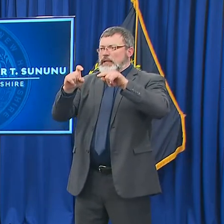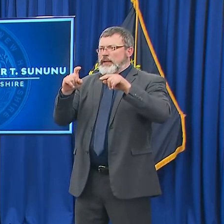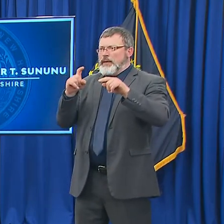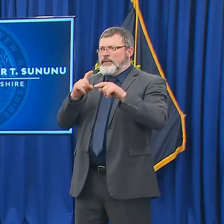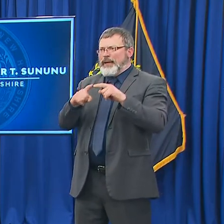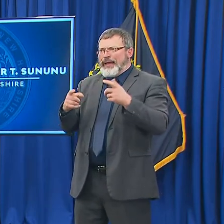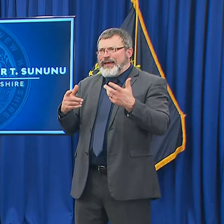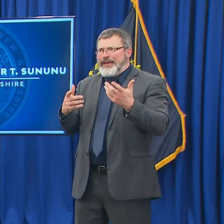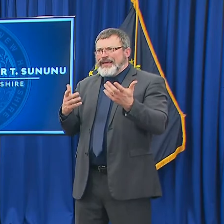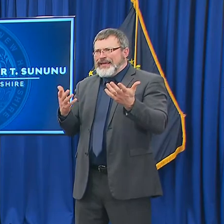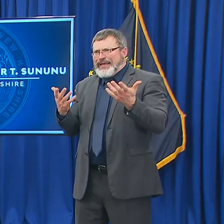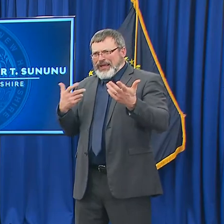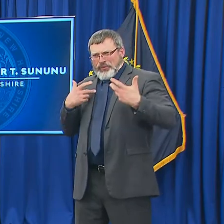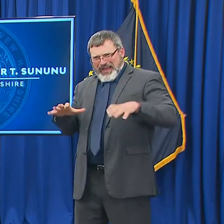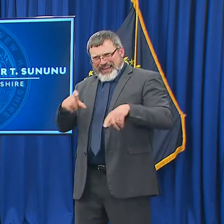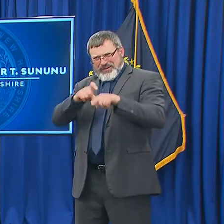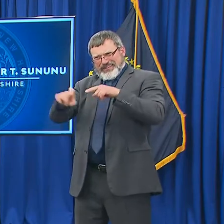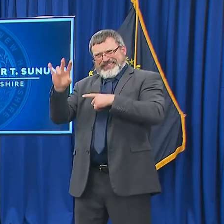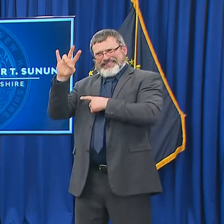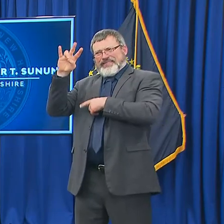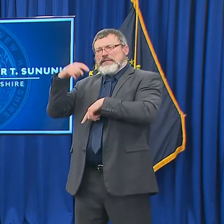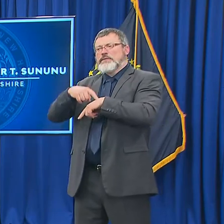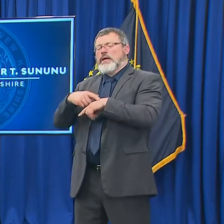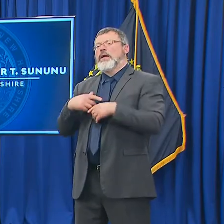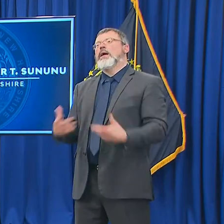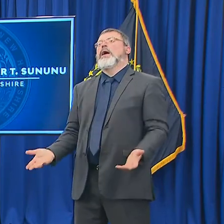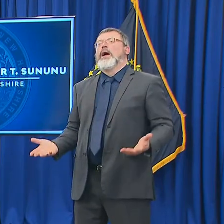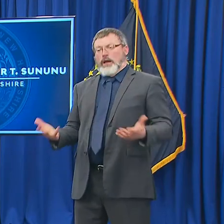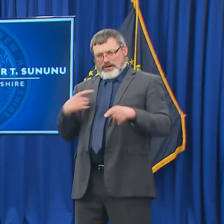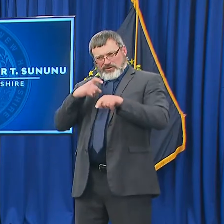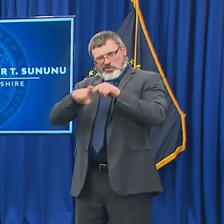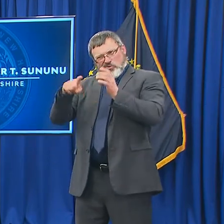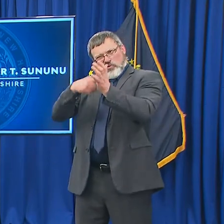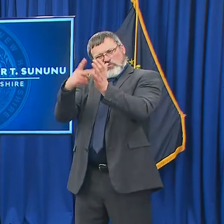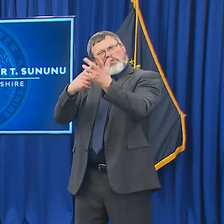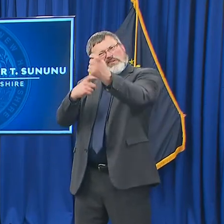We went from literally in a few weeks 5 to 10 cases in Concord